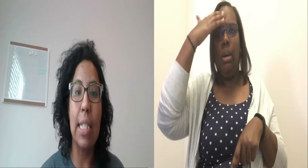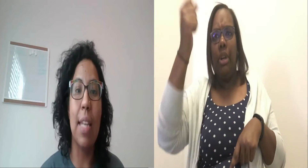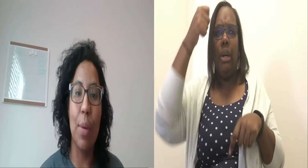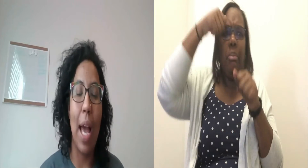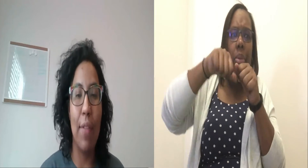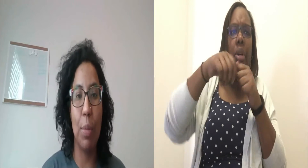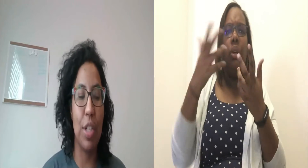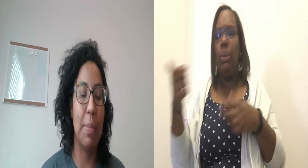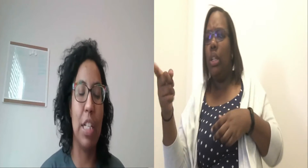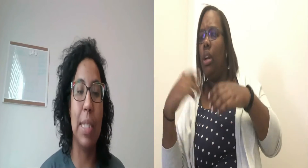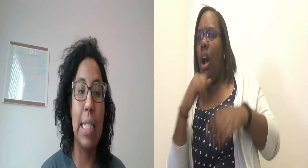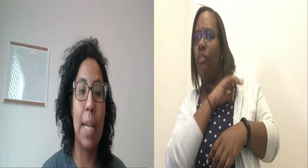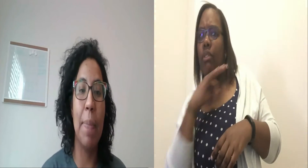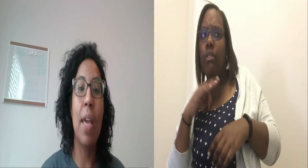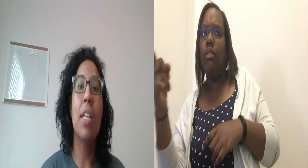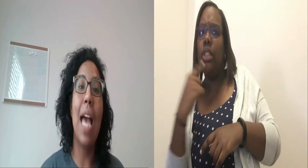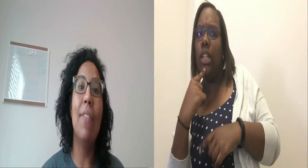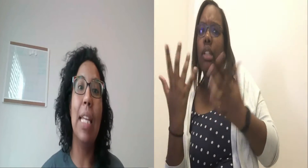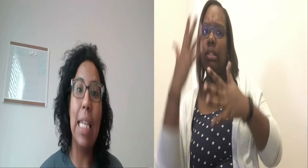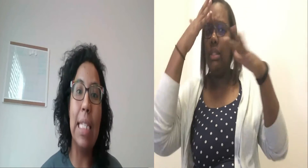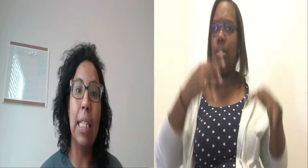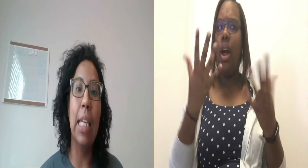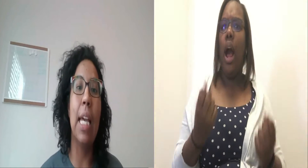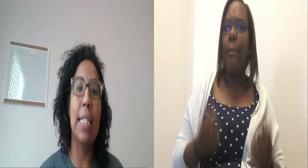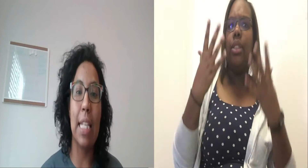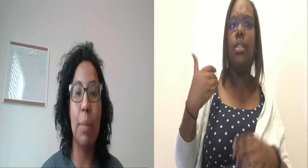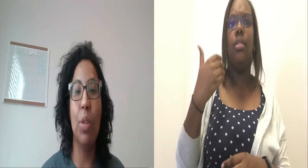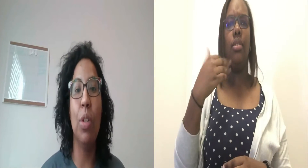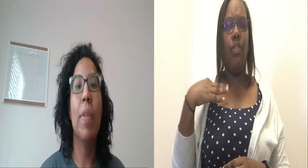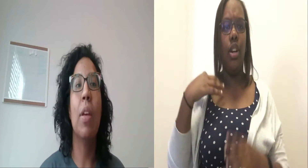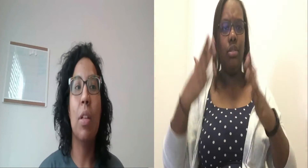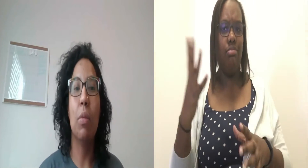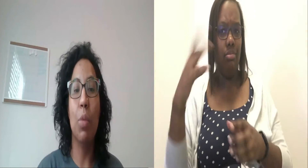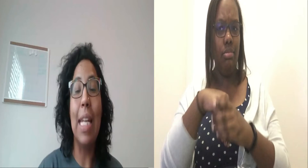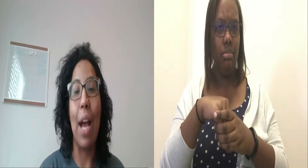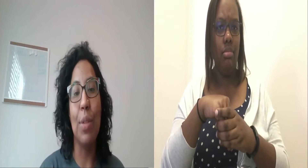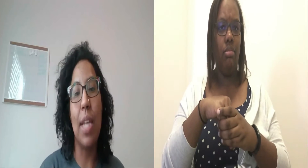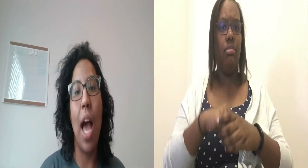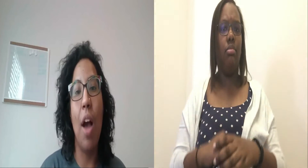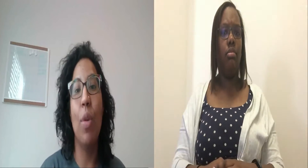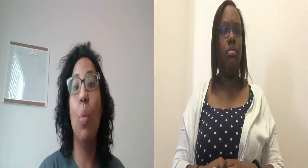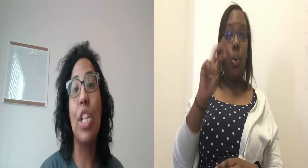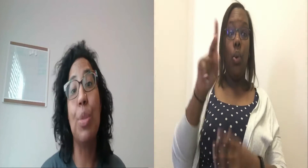that you have in your project management system to have an easily accessible readout of which